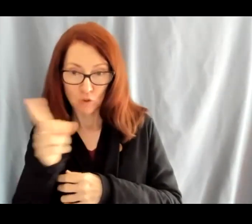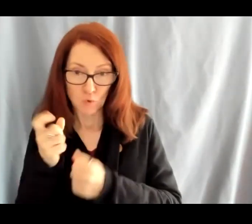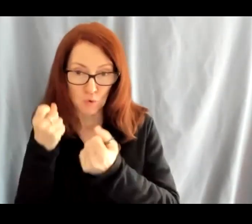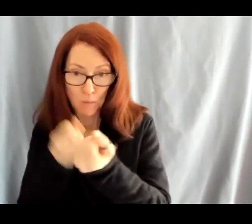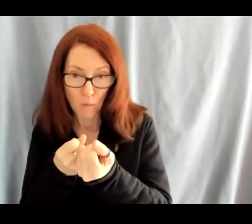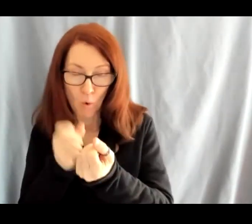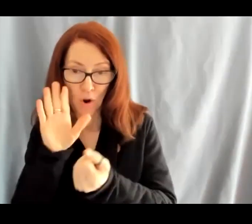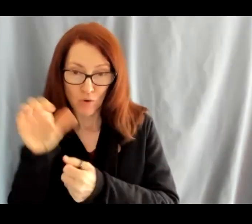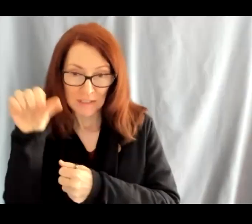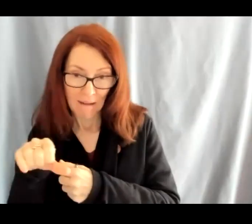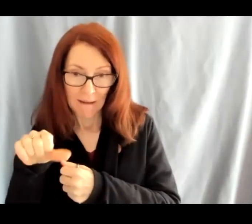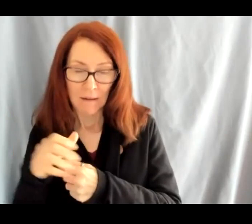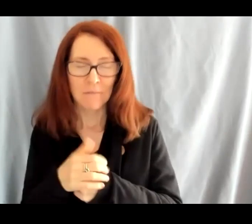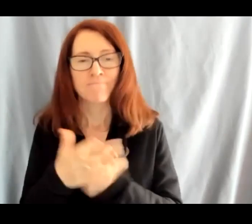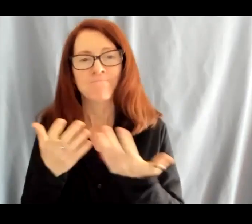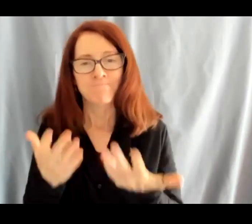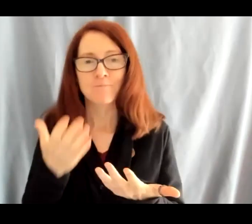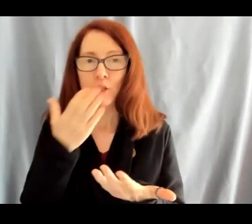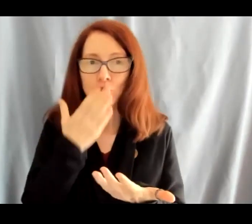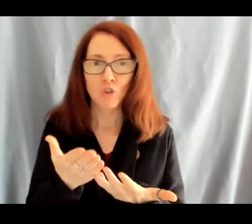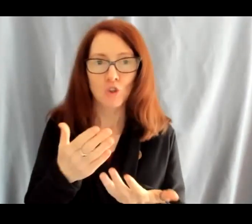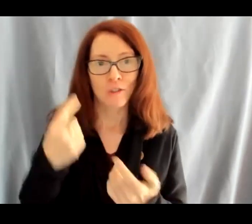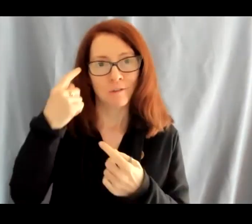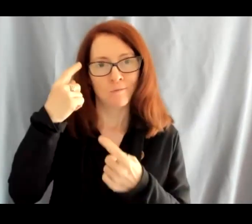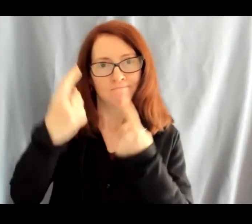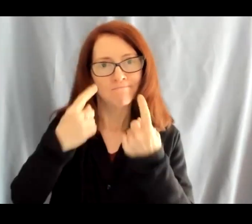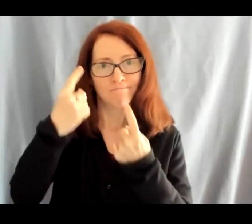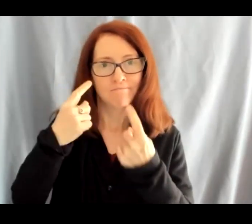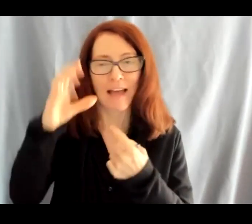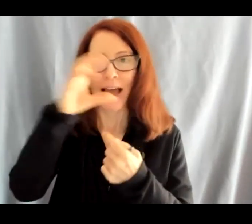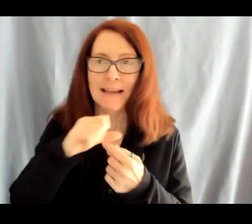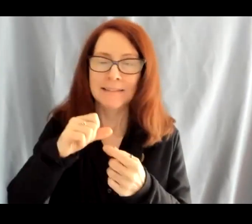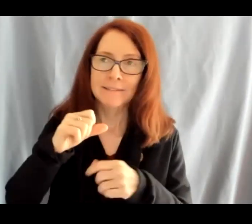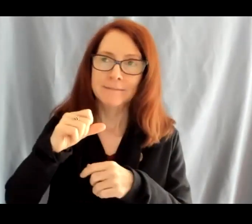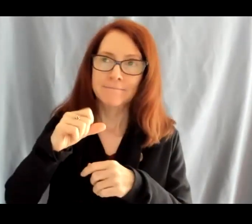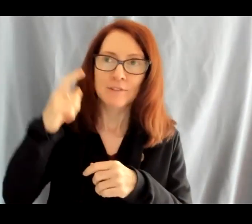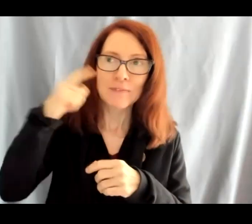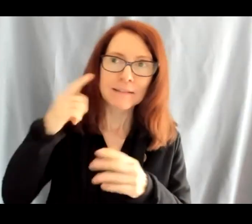so uh it is good to you know think about I guess like the long-term context of what you're saying